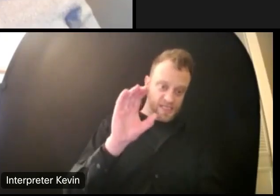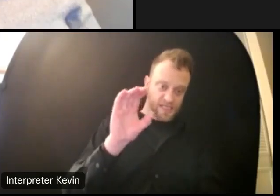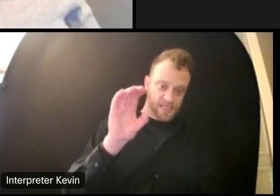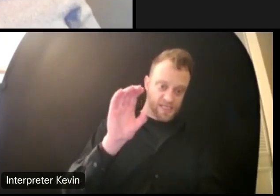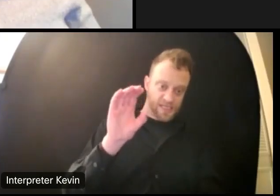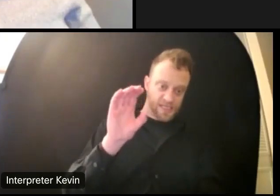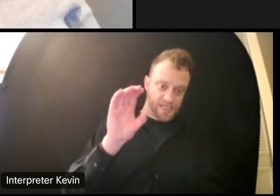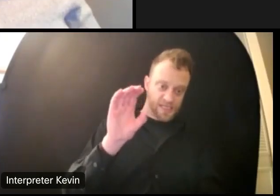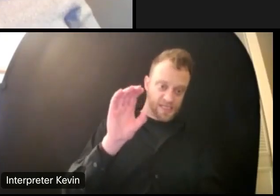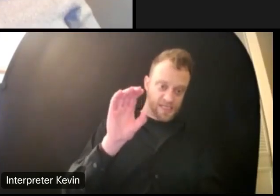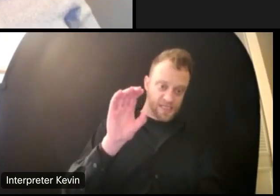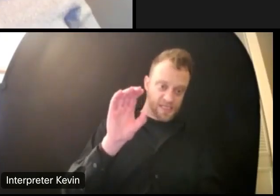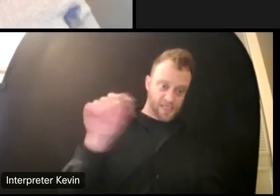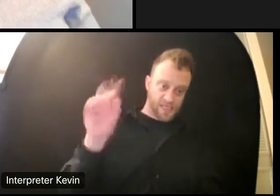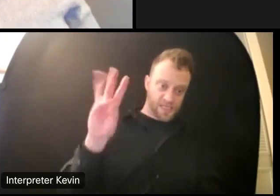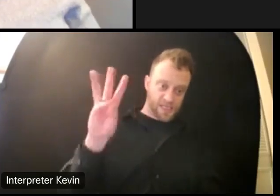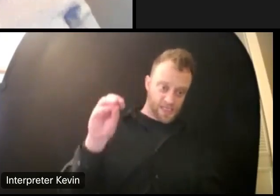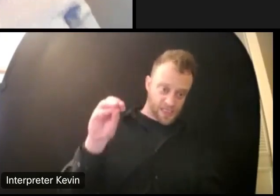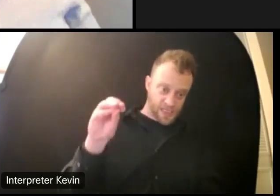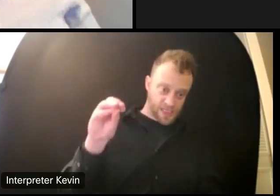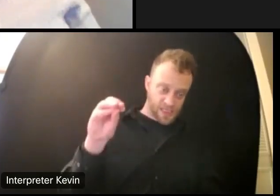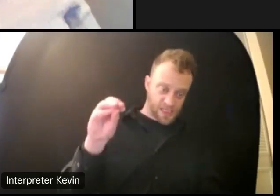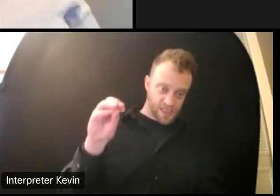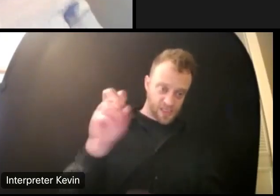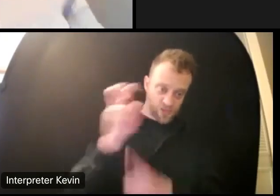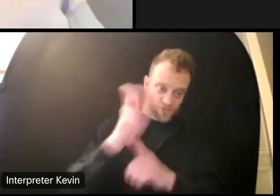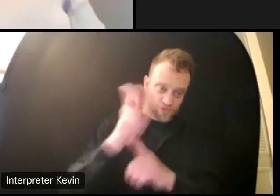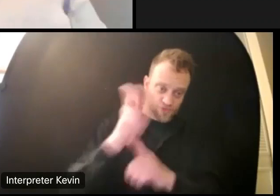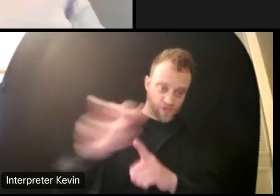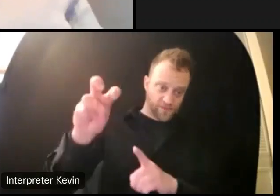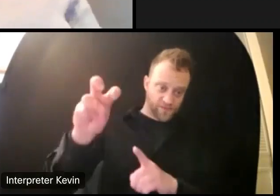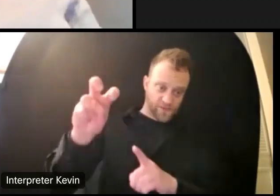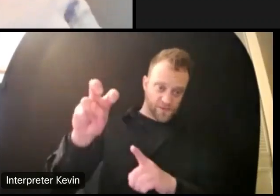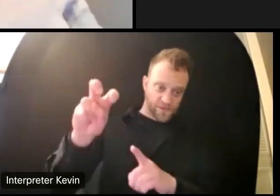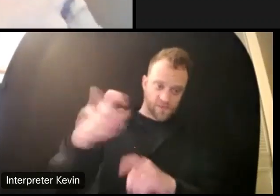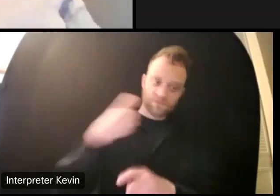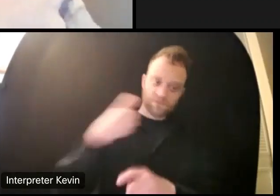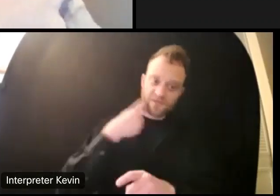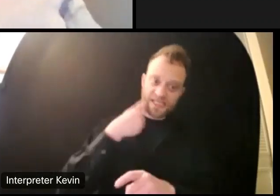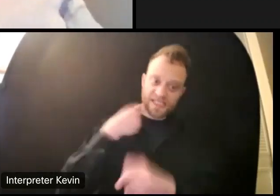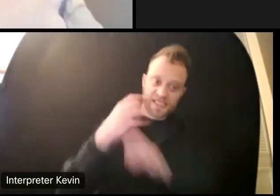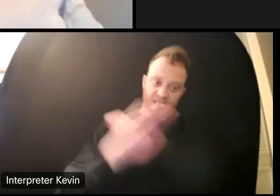to the new 6E. And I know that this fall [there] was some discussion with the